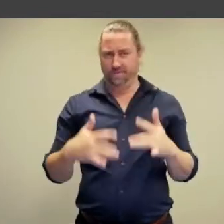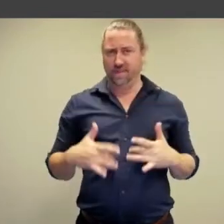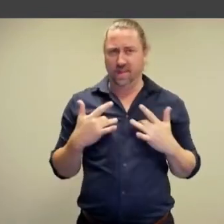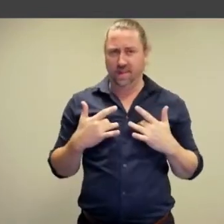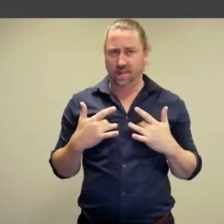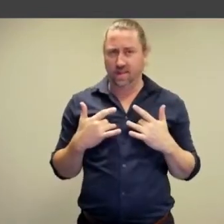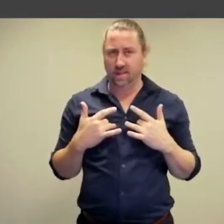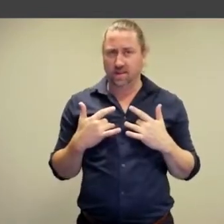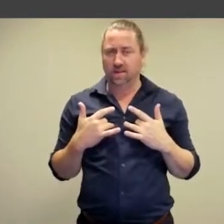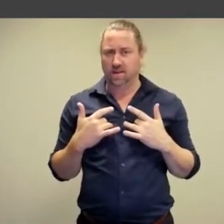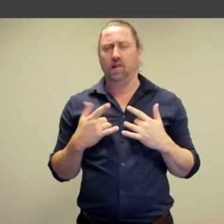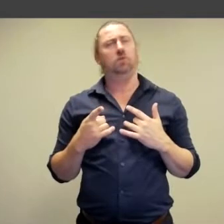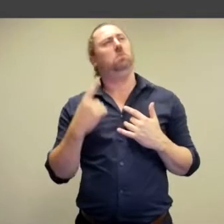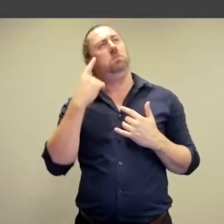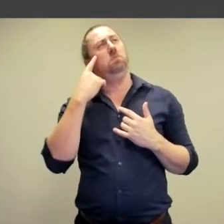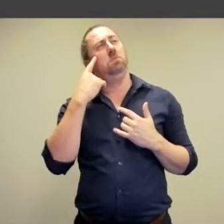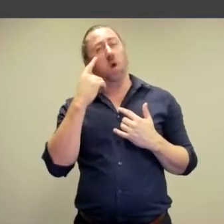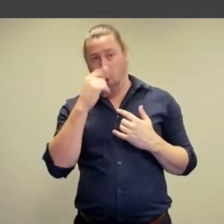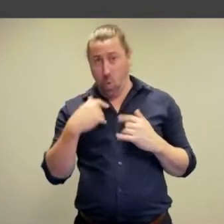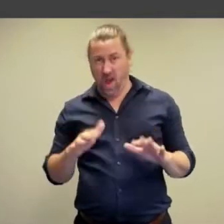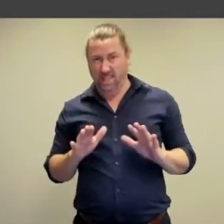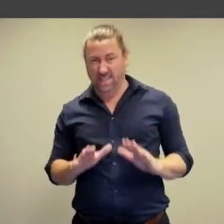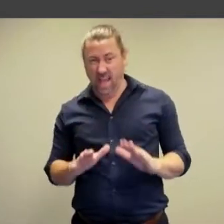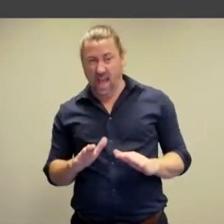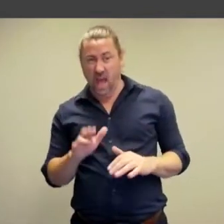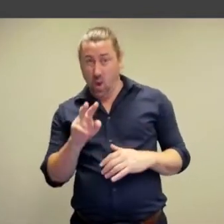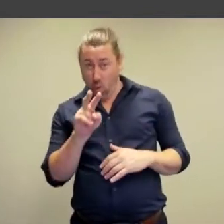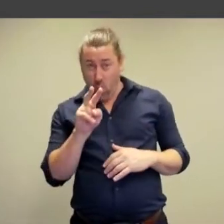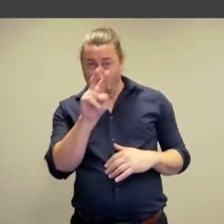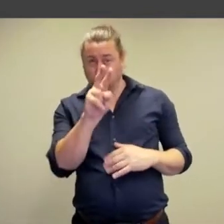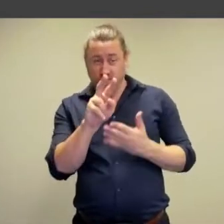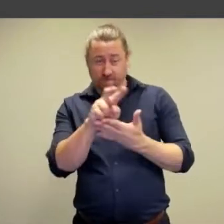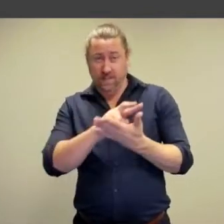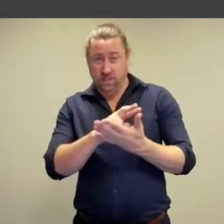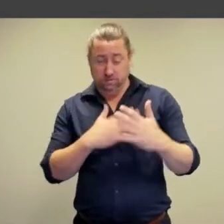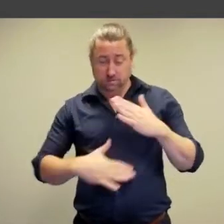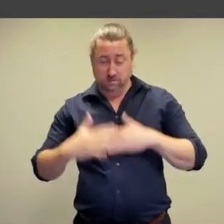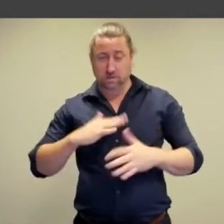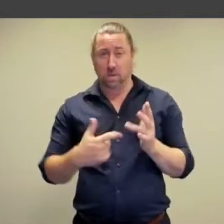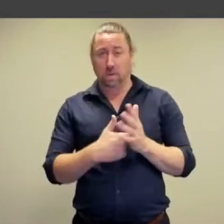even to guess how long you might